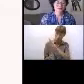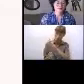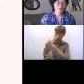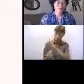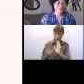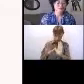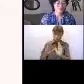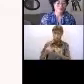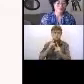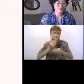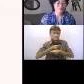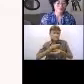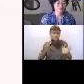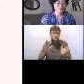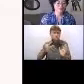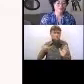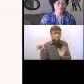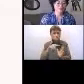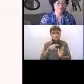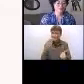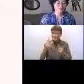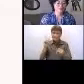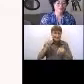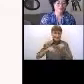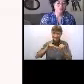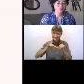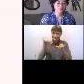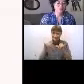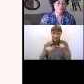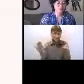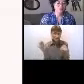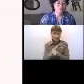that for those who cannot stay for the whole presentation, you'll certainly be able to